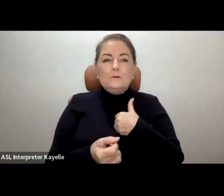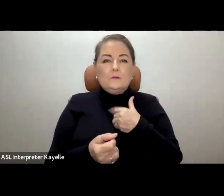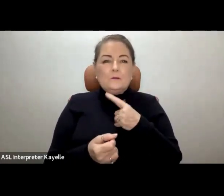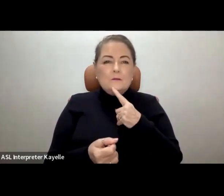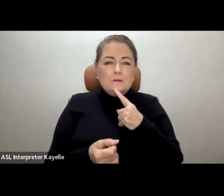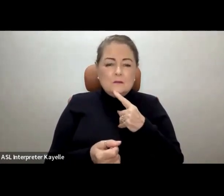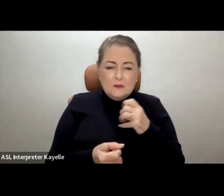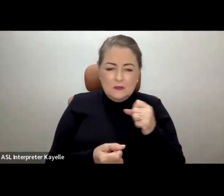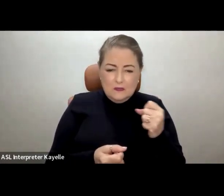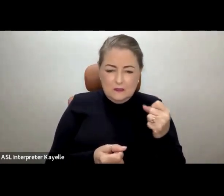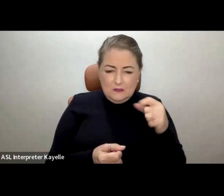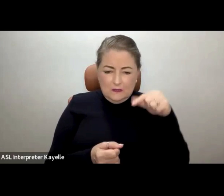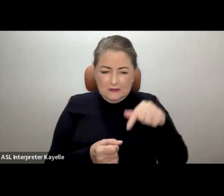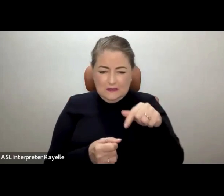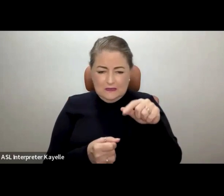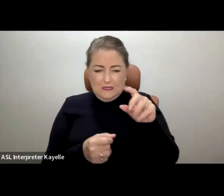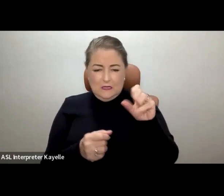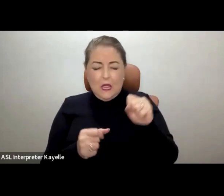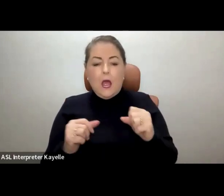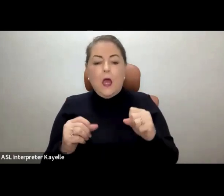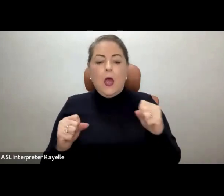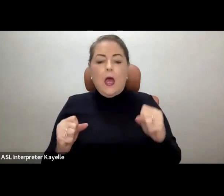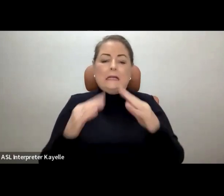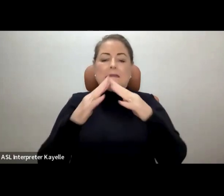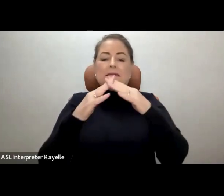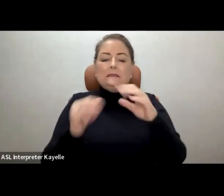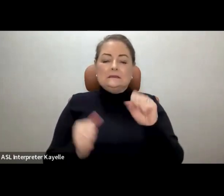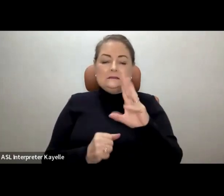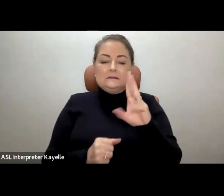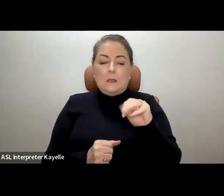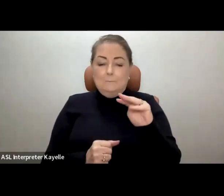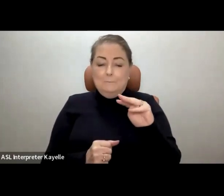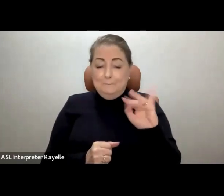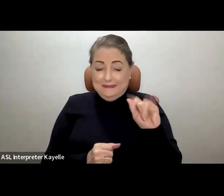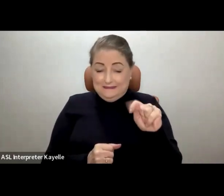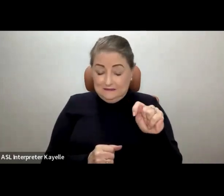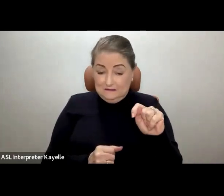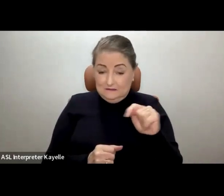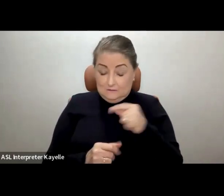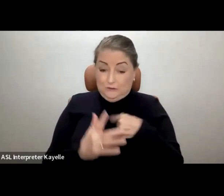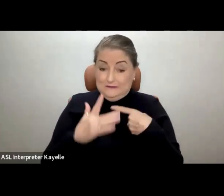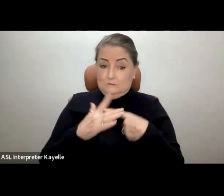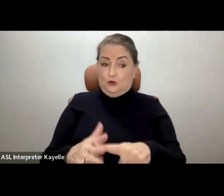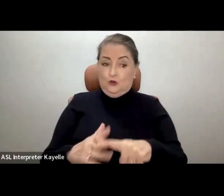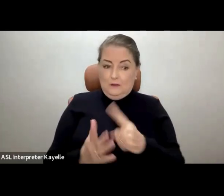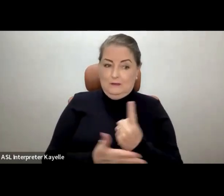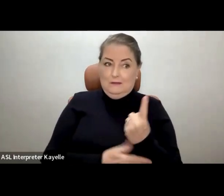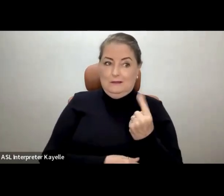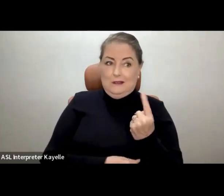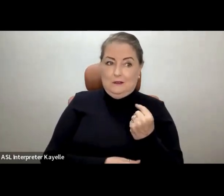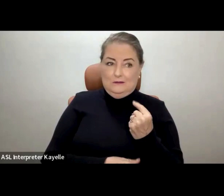festival. We're having a summit about that, that we started last year, kind of about everything we're talking about here